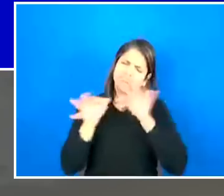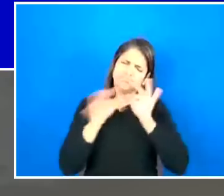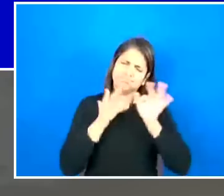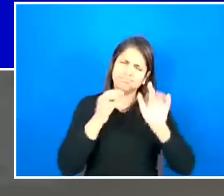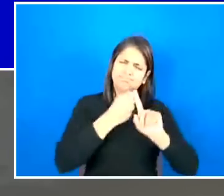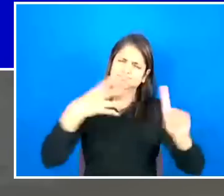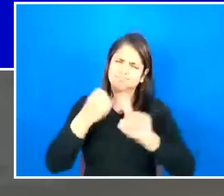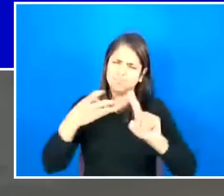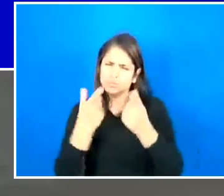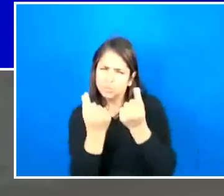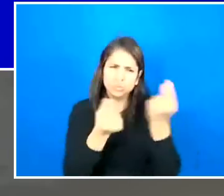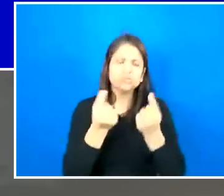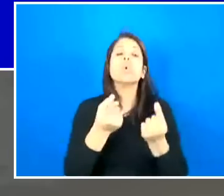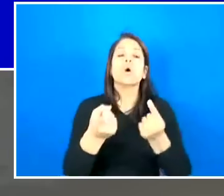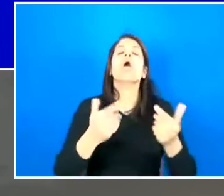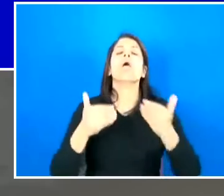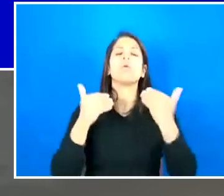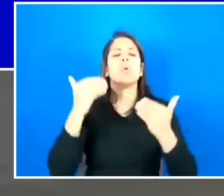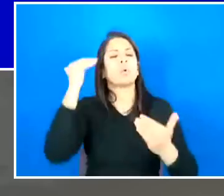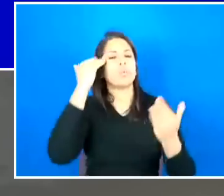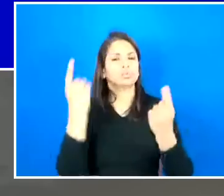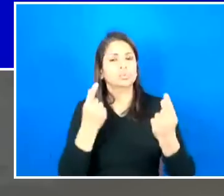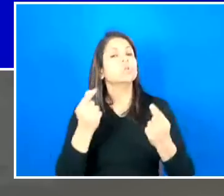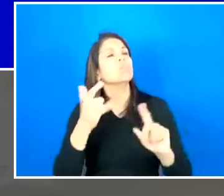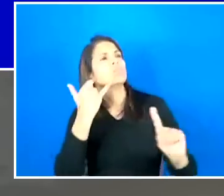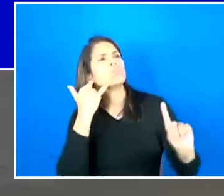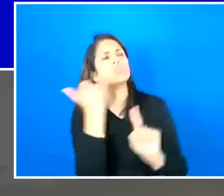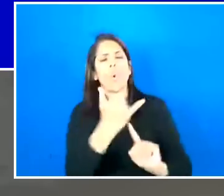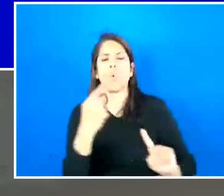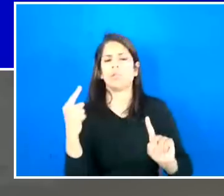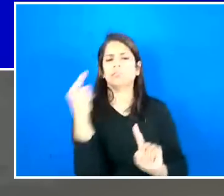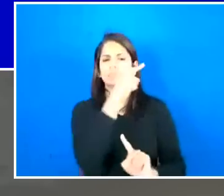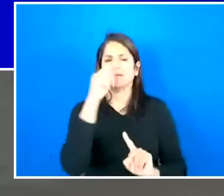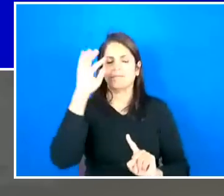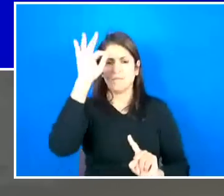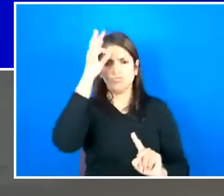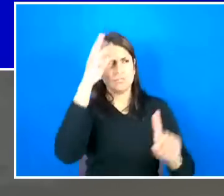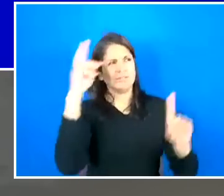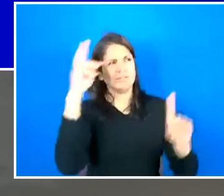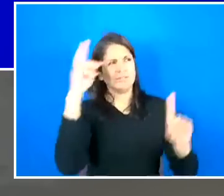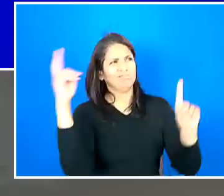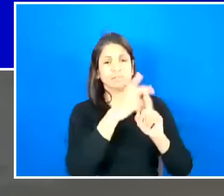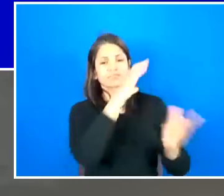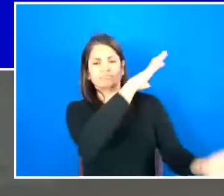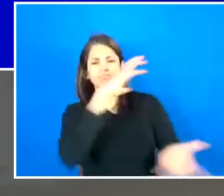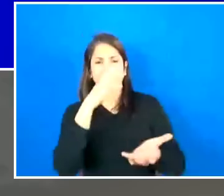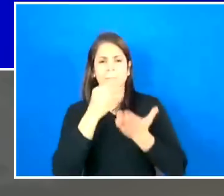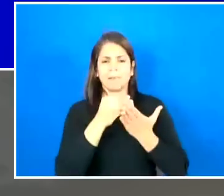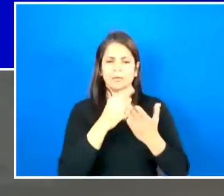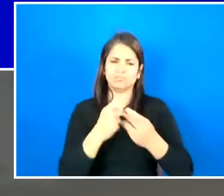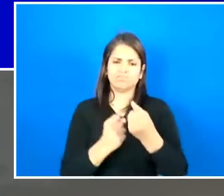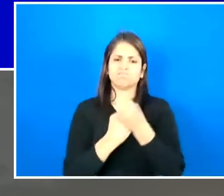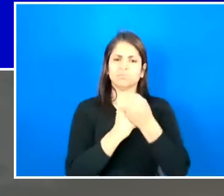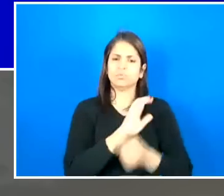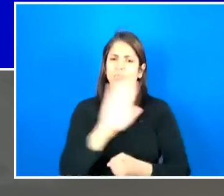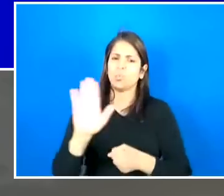AS WE SEE THIS NEED WE'RE HEARING IT SO DEEPLY FOR SMALL BUSINESSES.